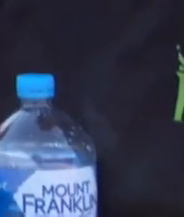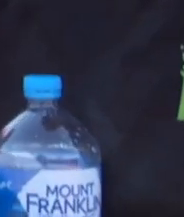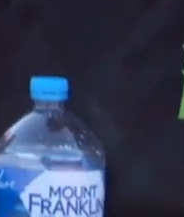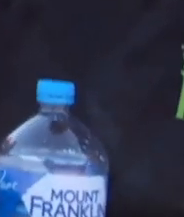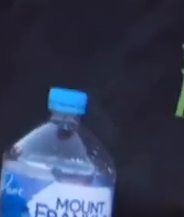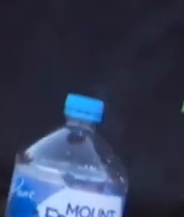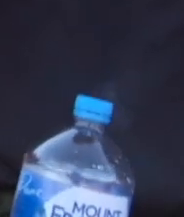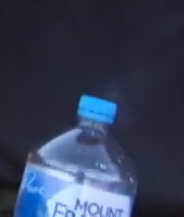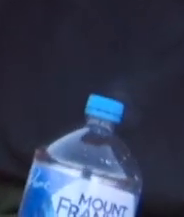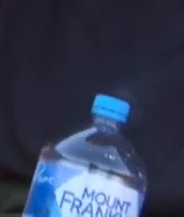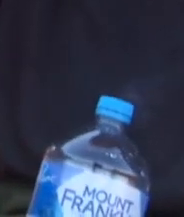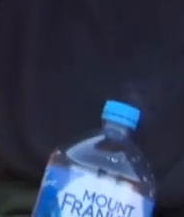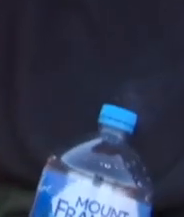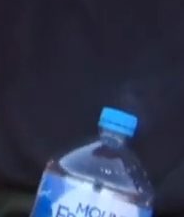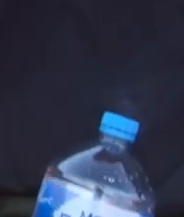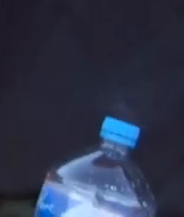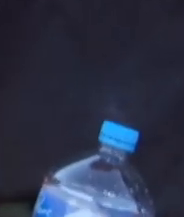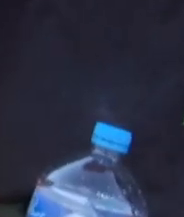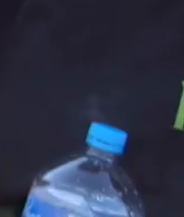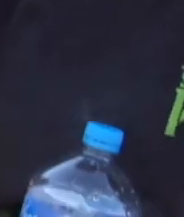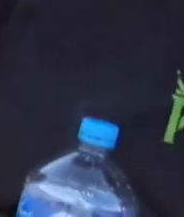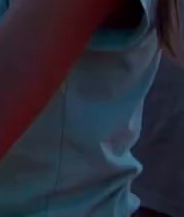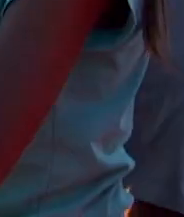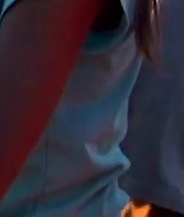You might win something. She told me that.